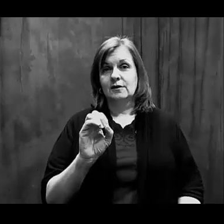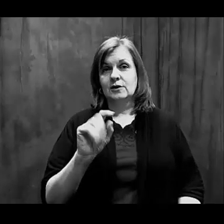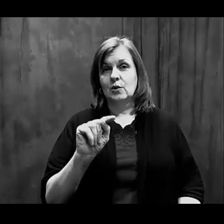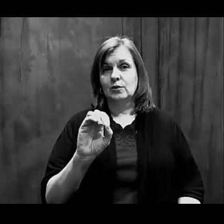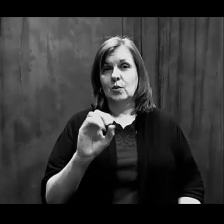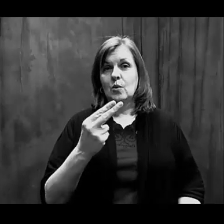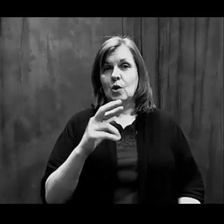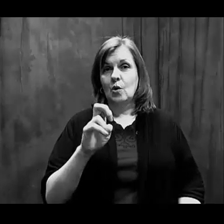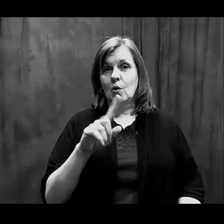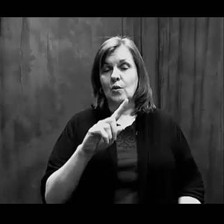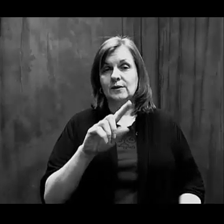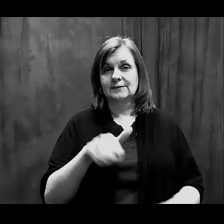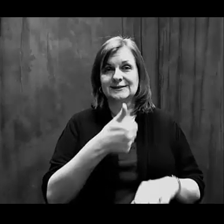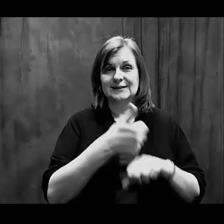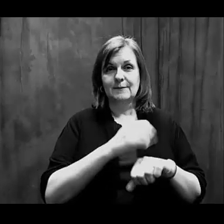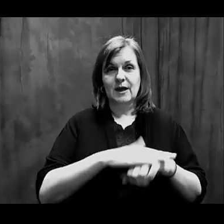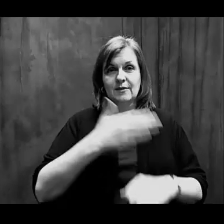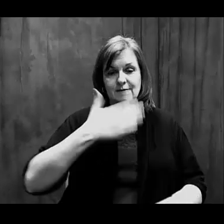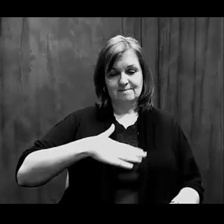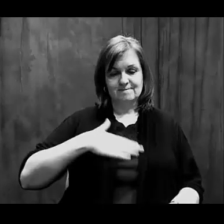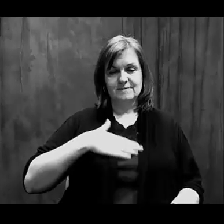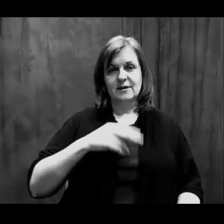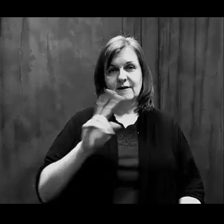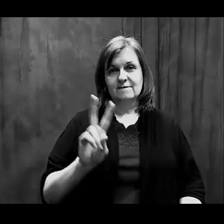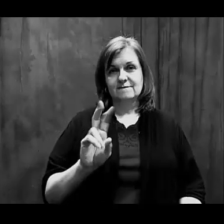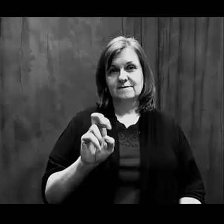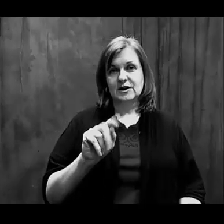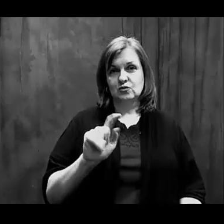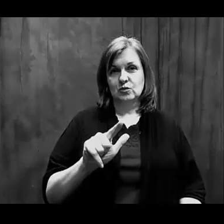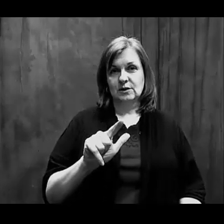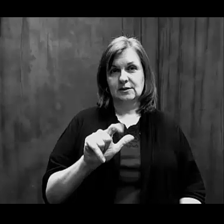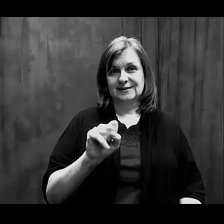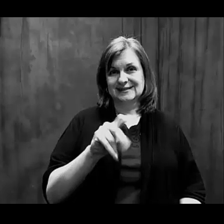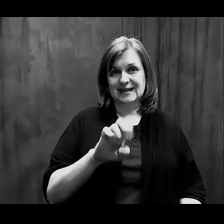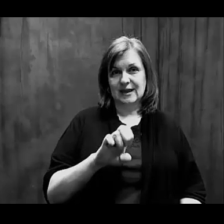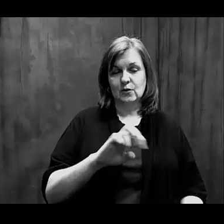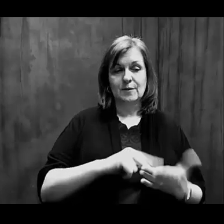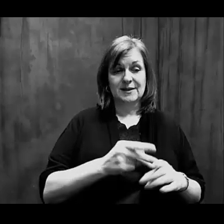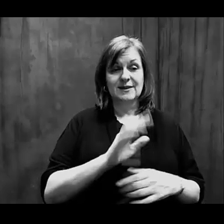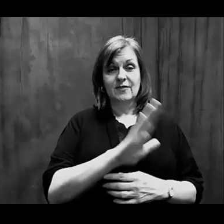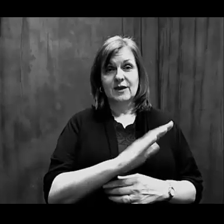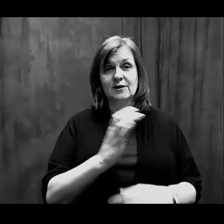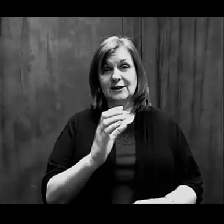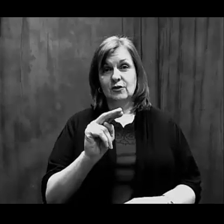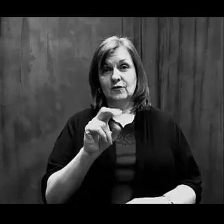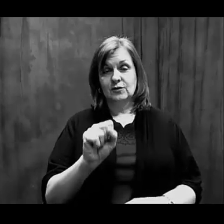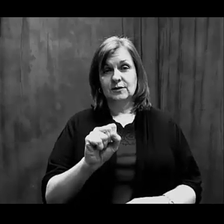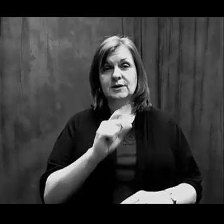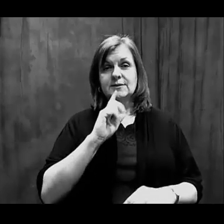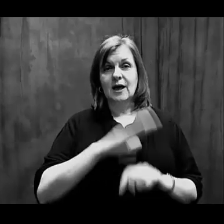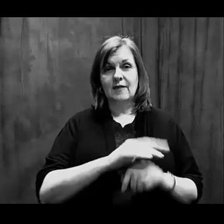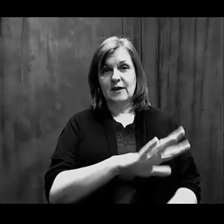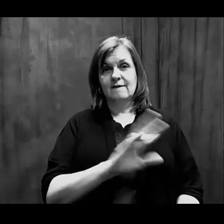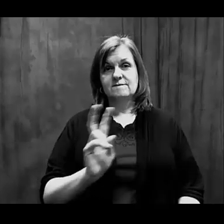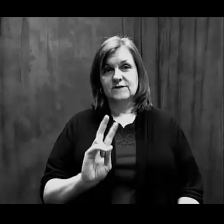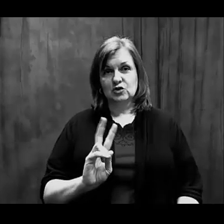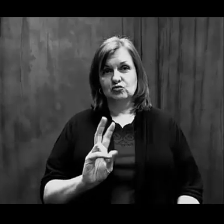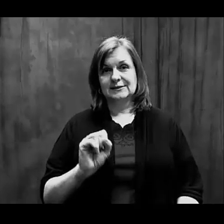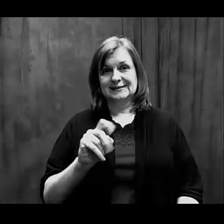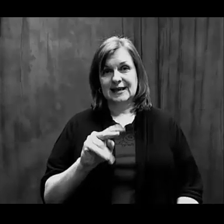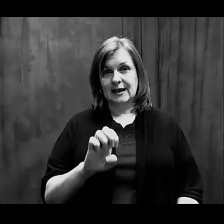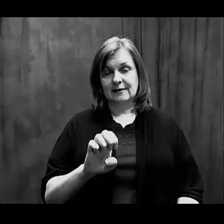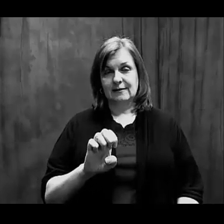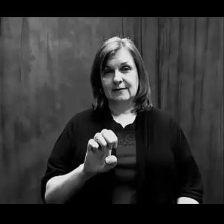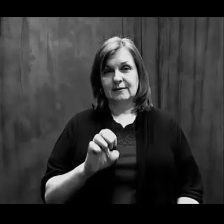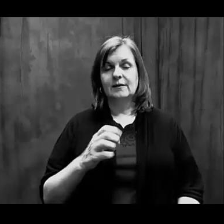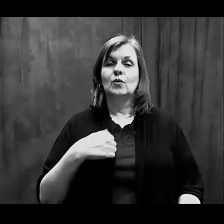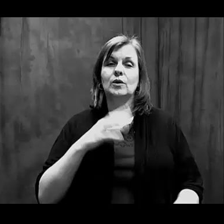the notochord will actually place on the ventral slide meaning that their central nervous system would be located on their ventral side